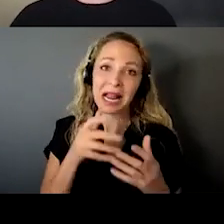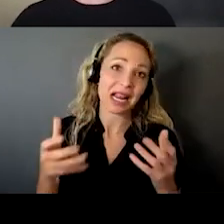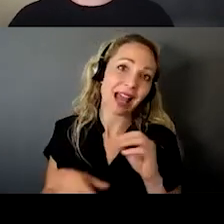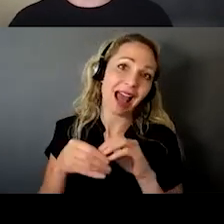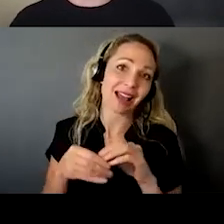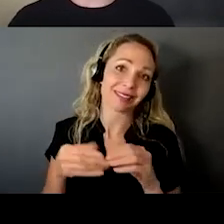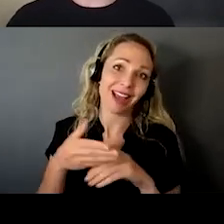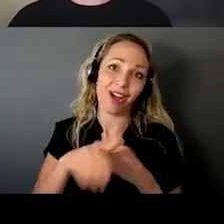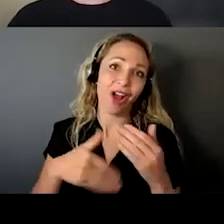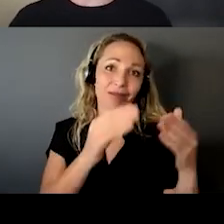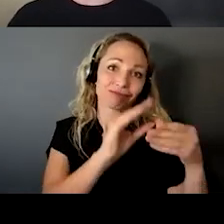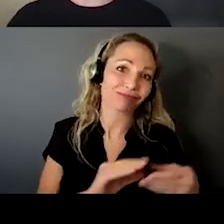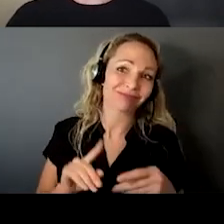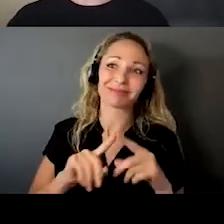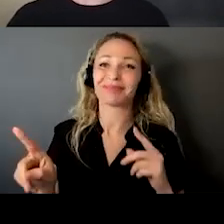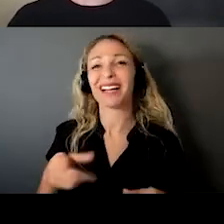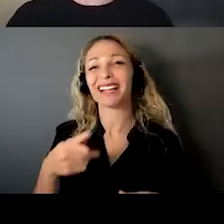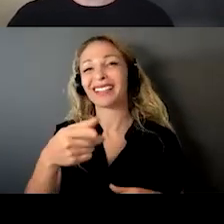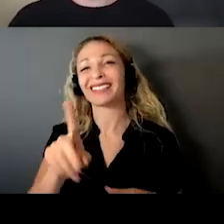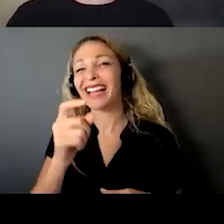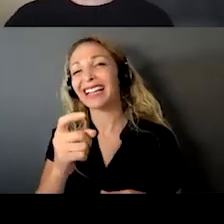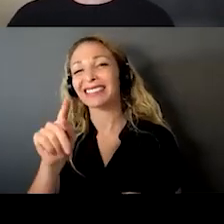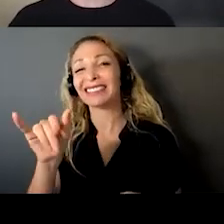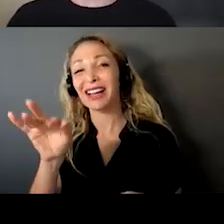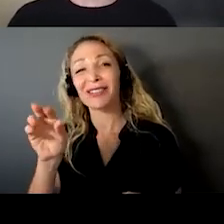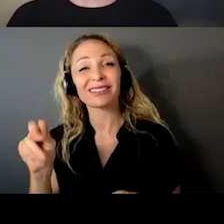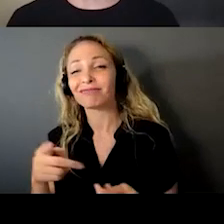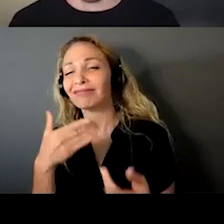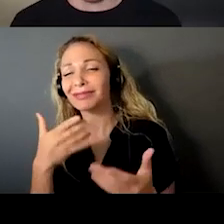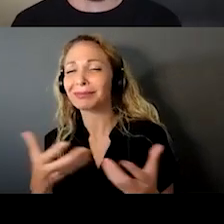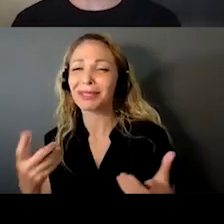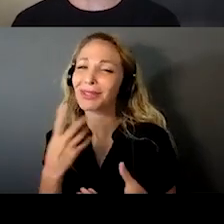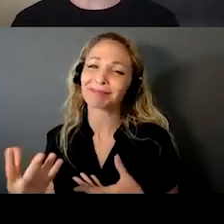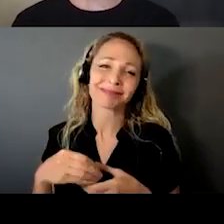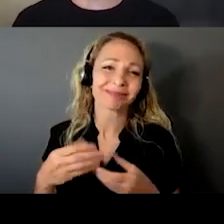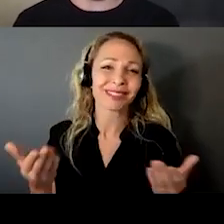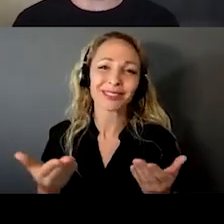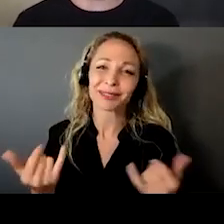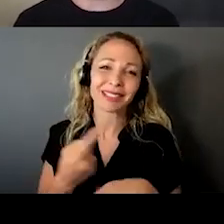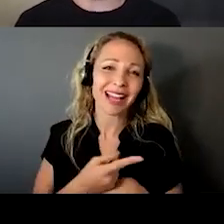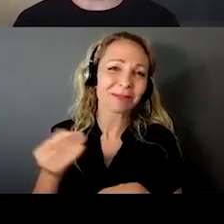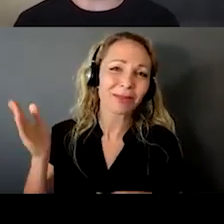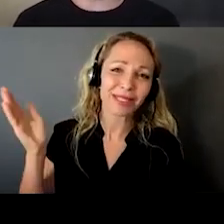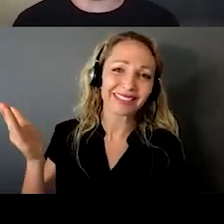YOU SO MUCH FOR BEING WITH US TODAY AND PRESENTING ALL THE COOL STUFF YOU ARE DOING WITH CUSTOM OBJECTS.